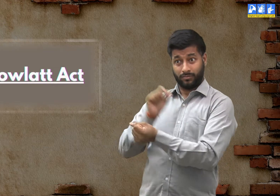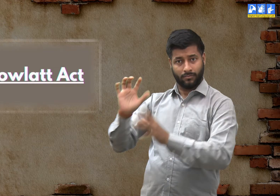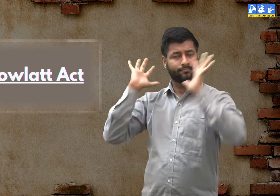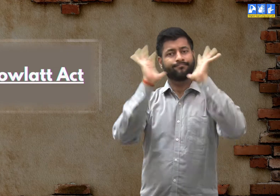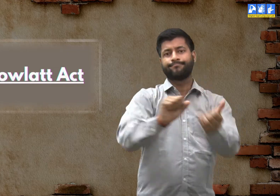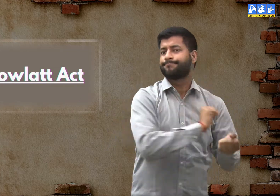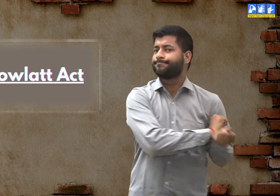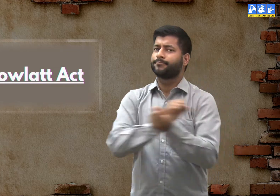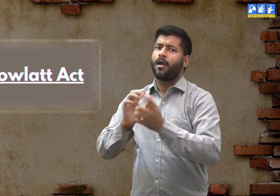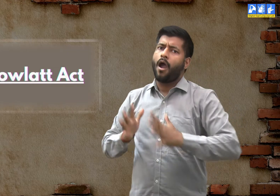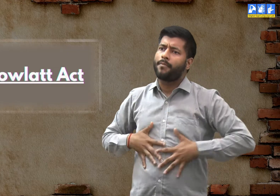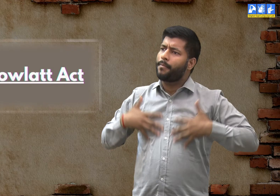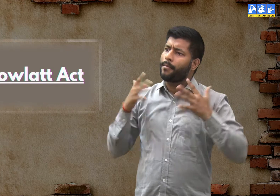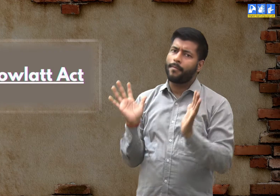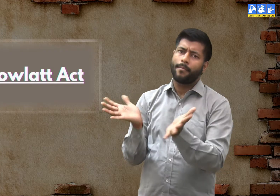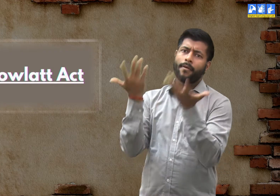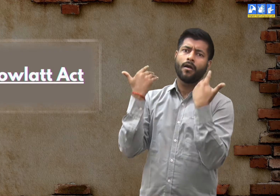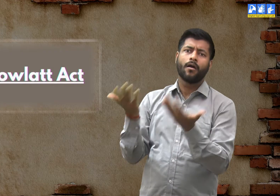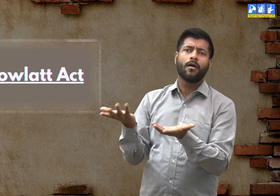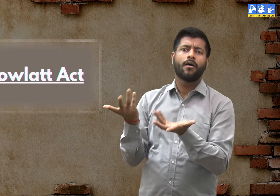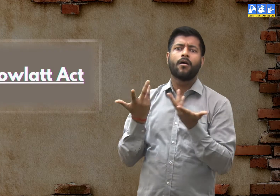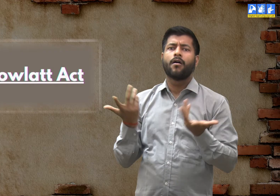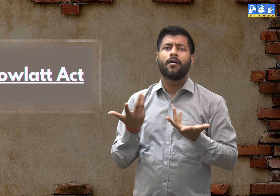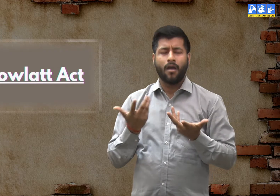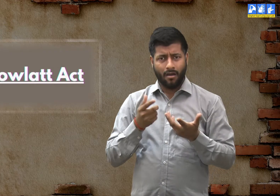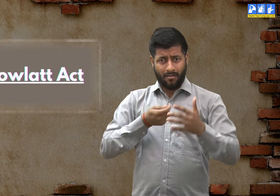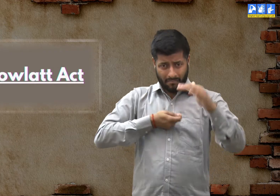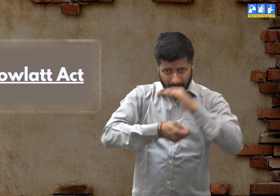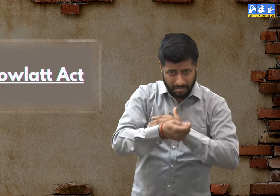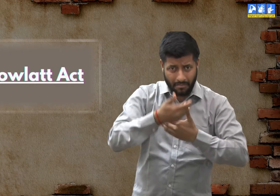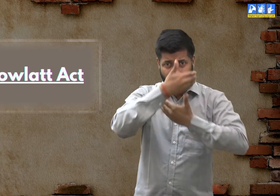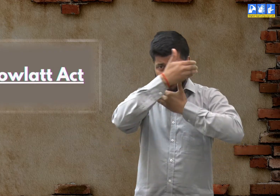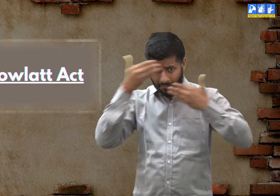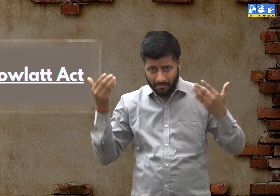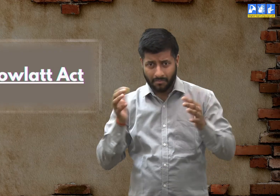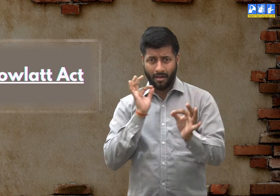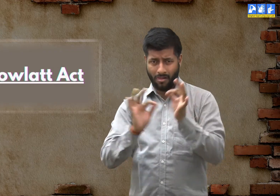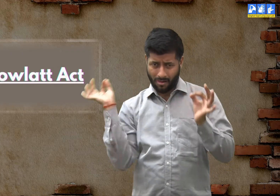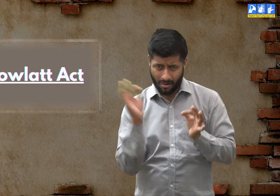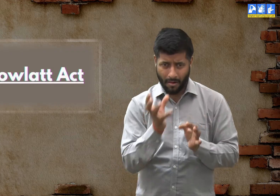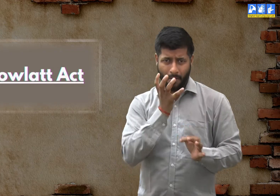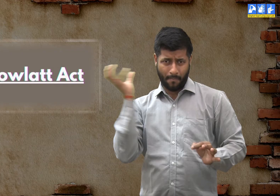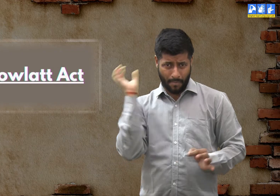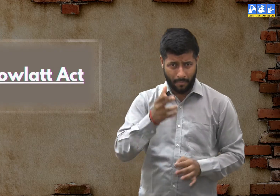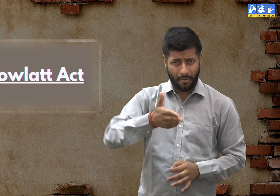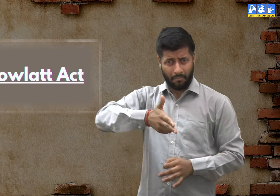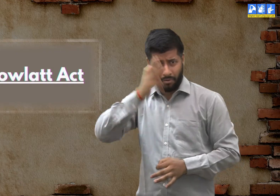to arrest people and keep them in prison without any trial and conviction in a court of law